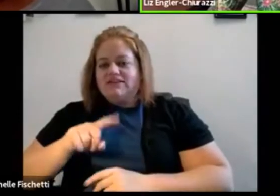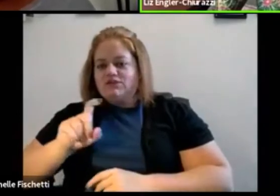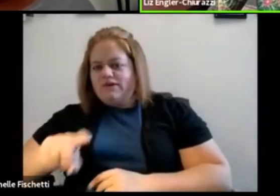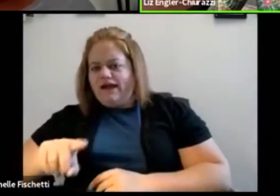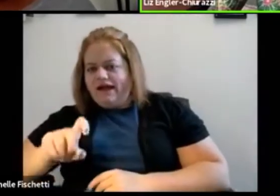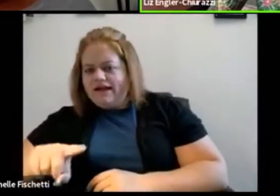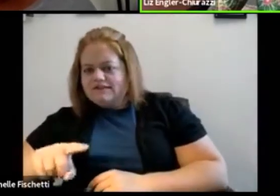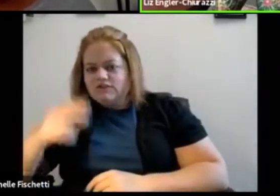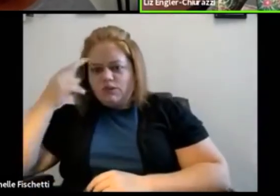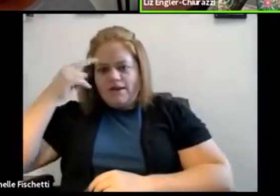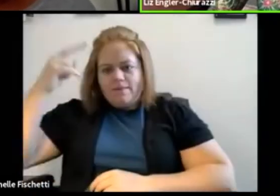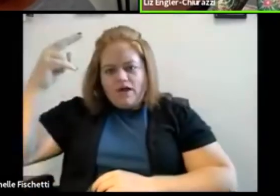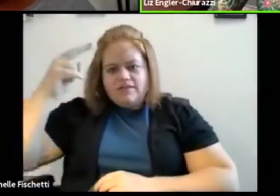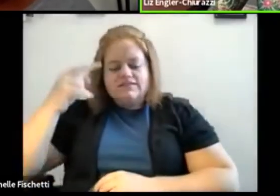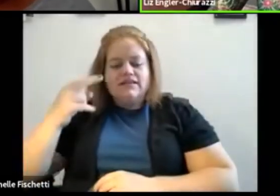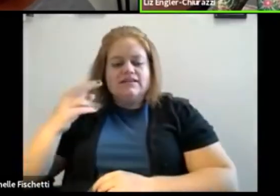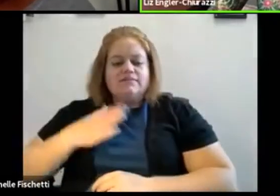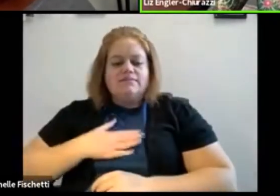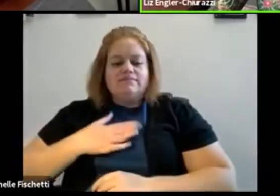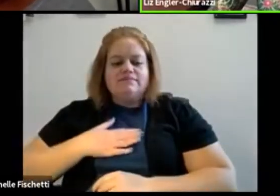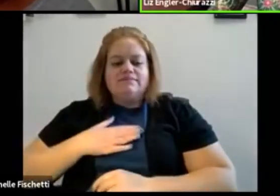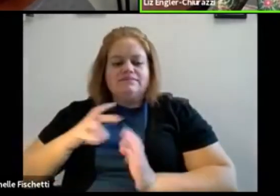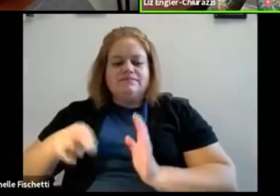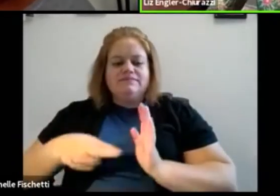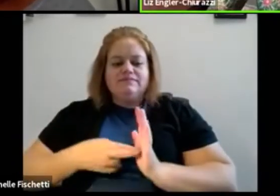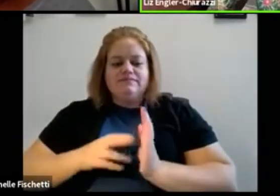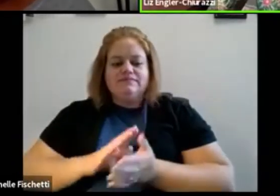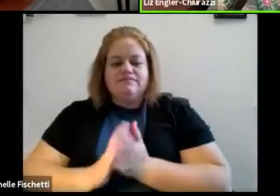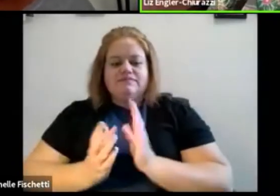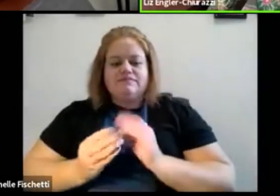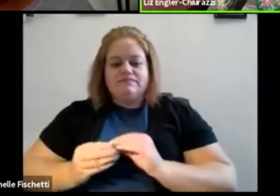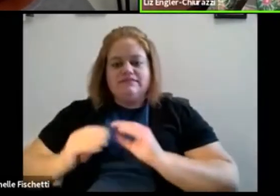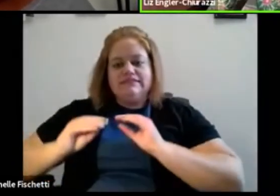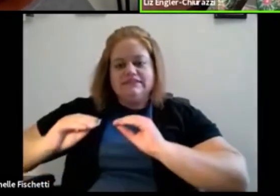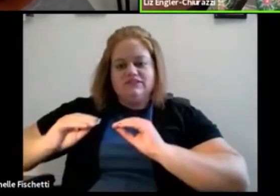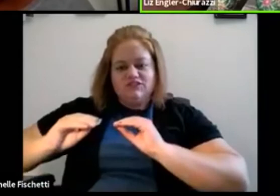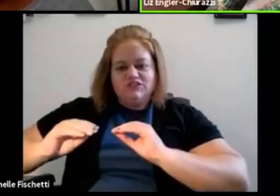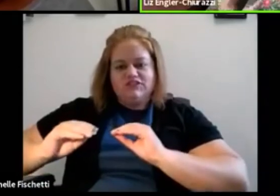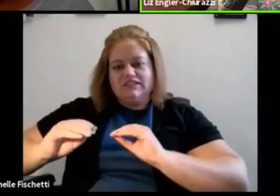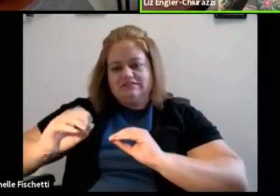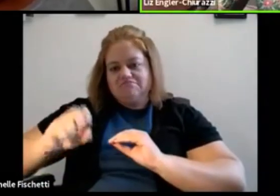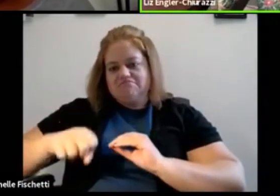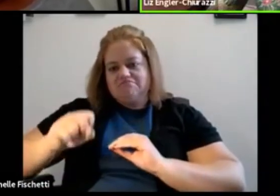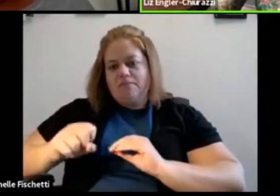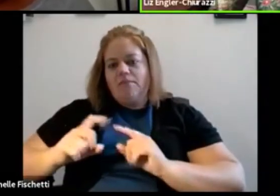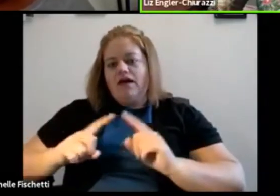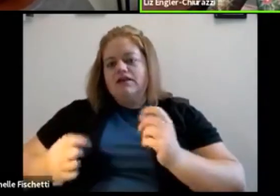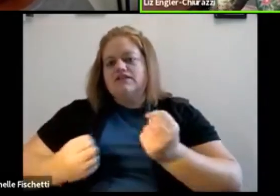lot more of my job has become teaching and support for others doing the